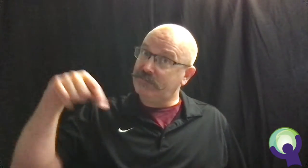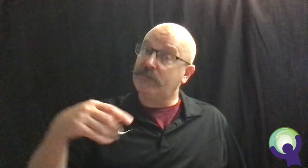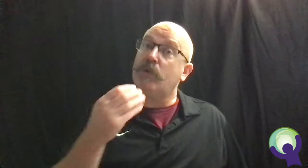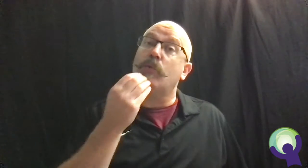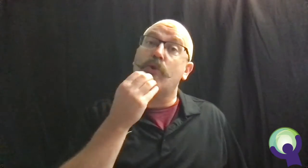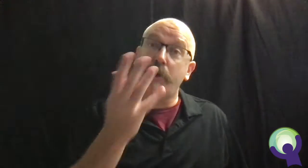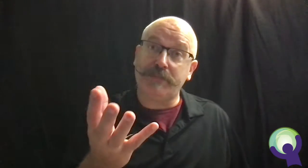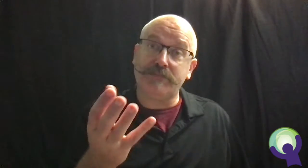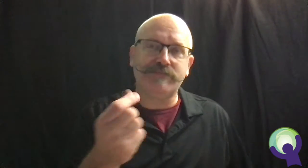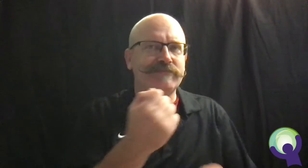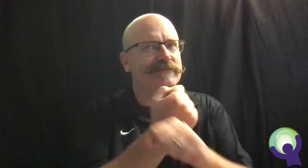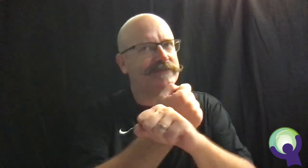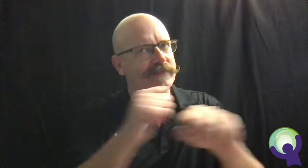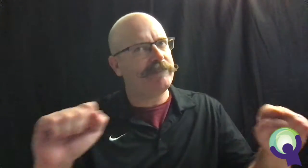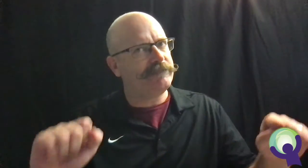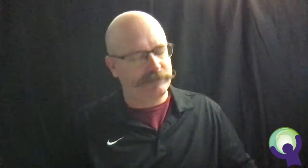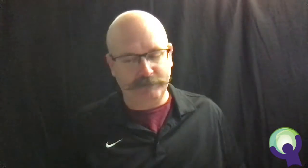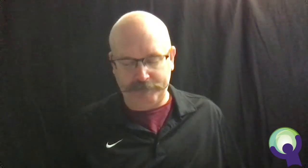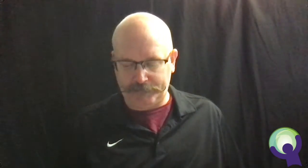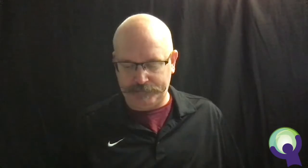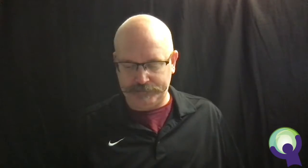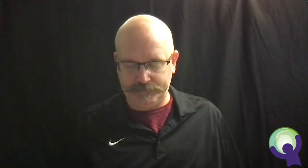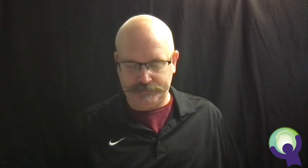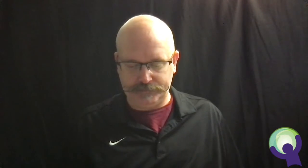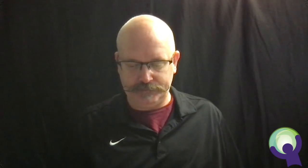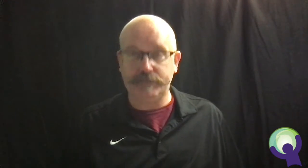"It's nice right here, though, isn't it Andrew?"